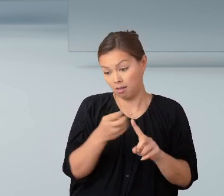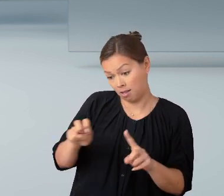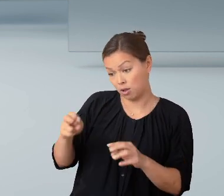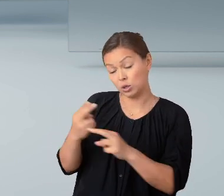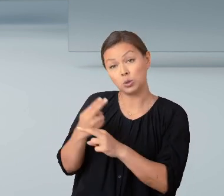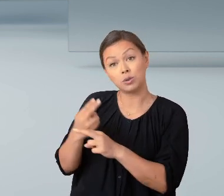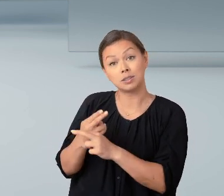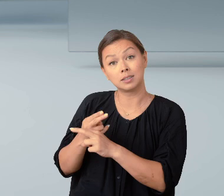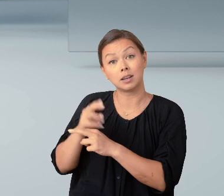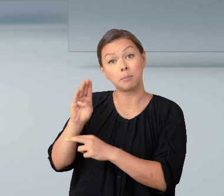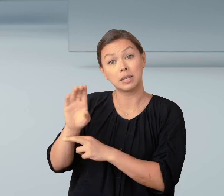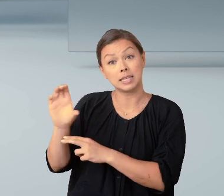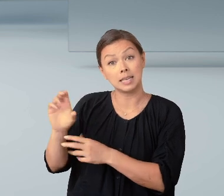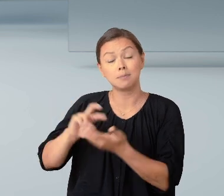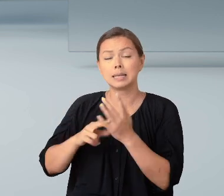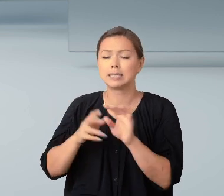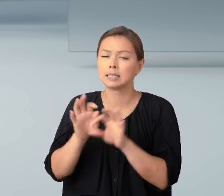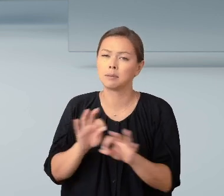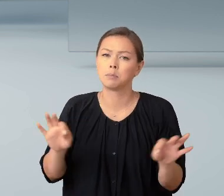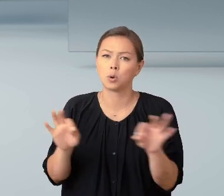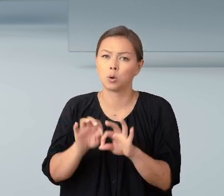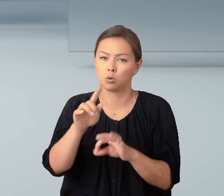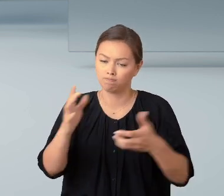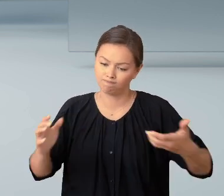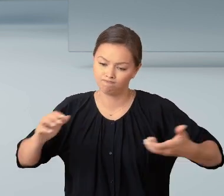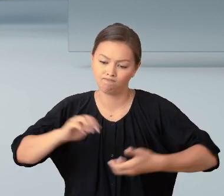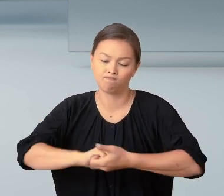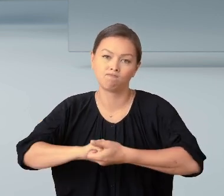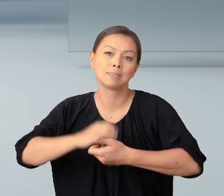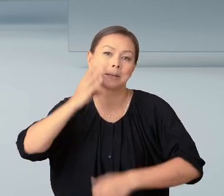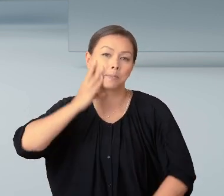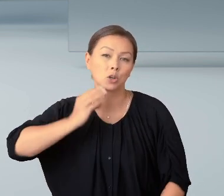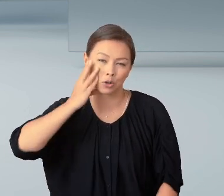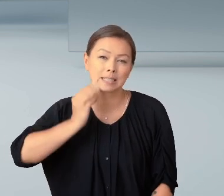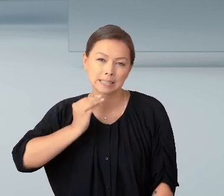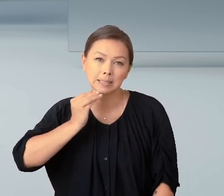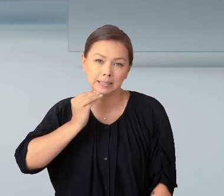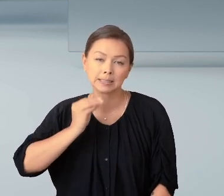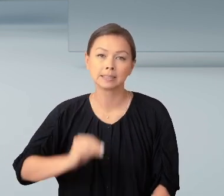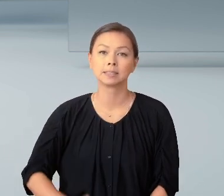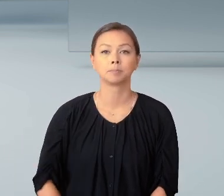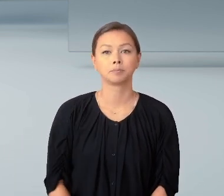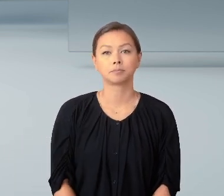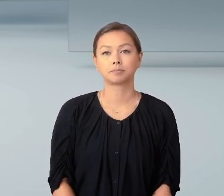It's great to have worked with someone who's got that experience.